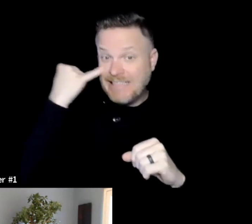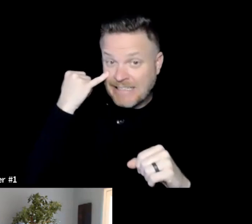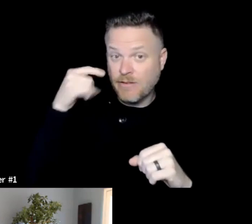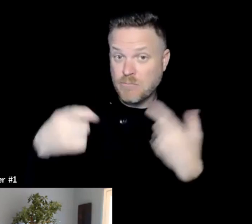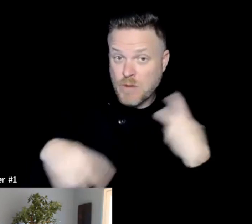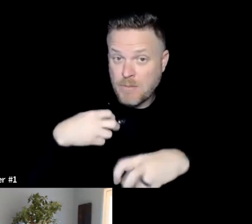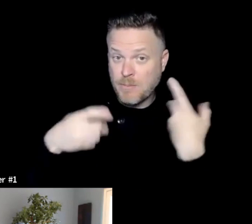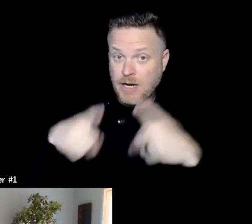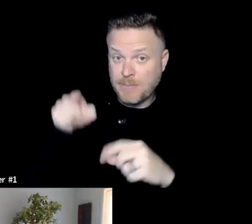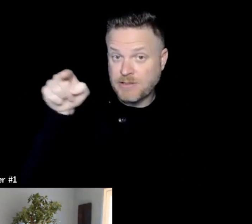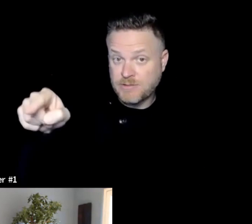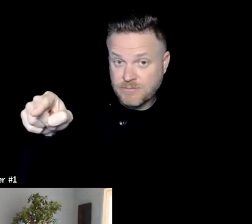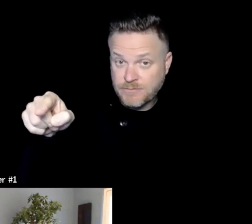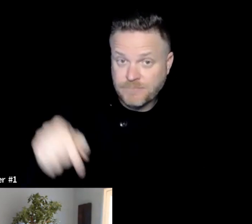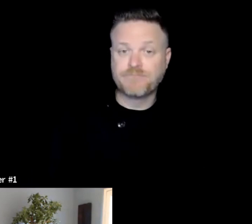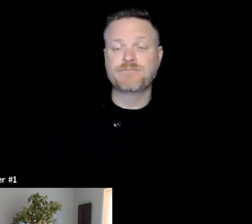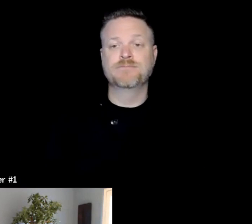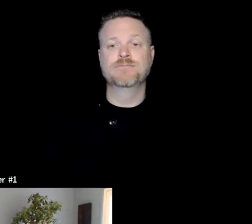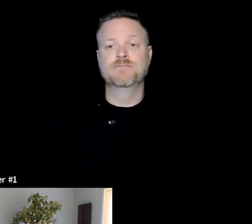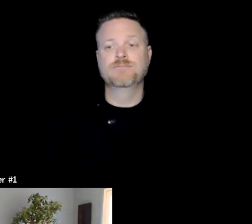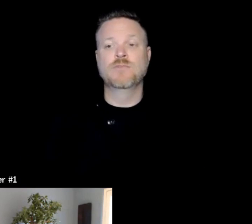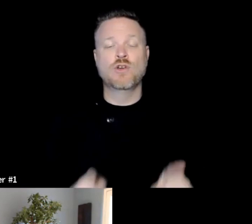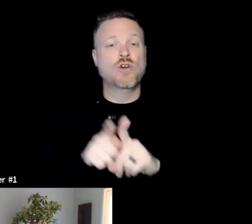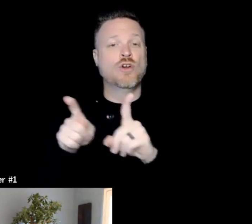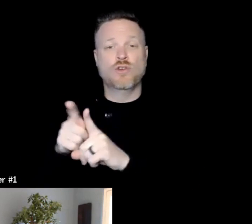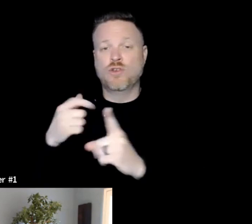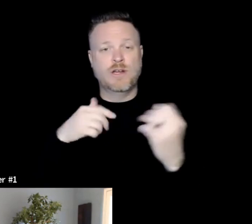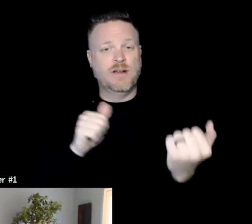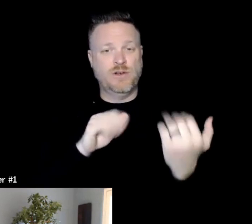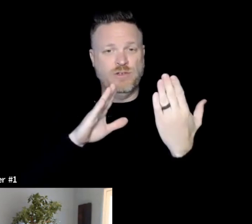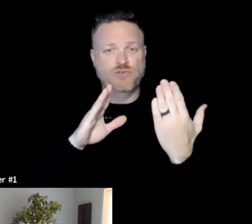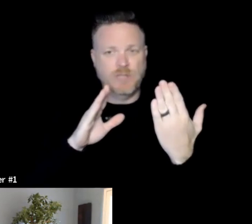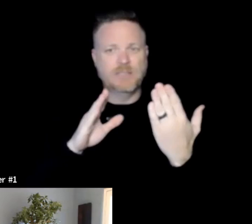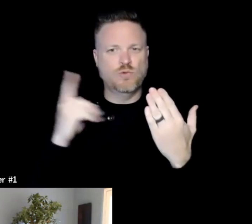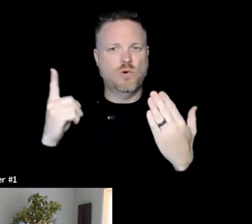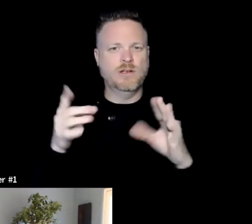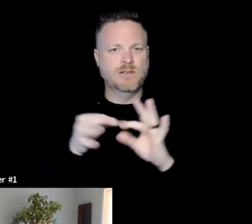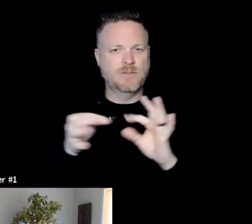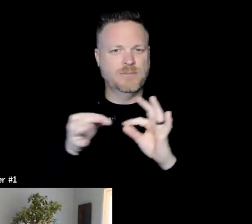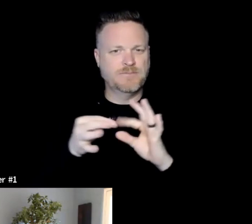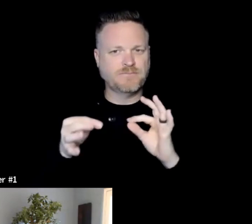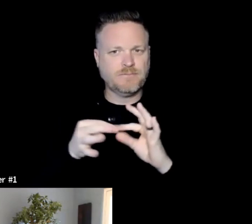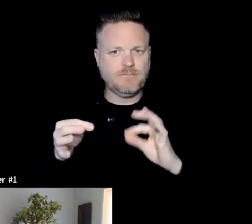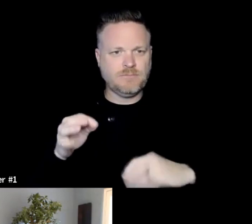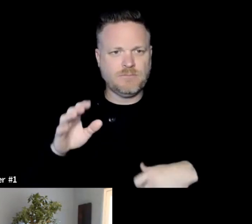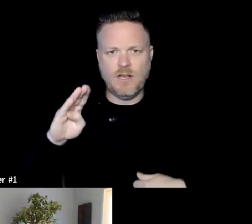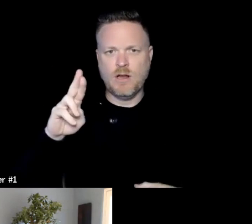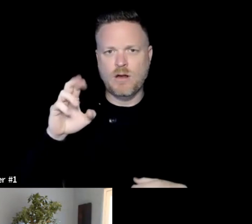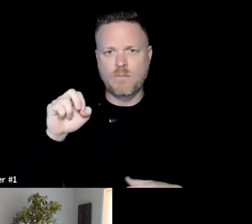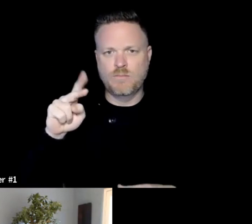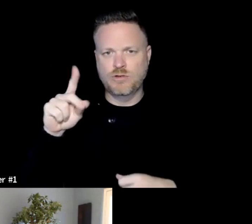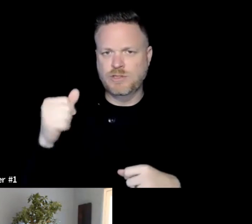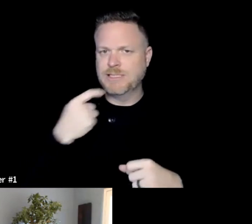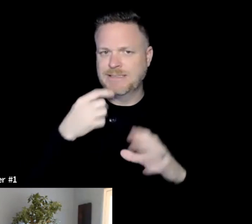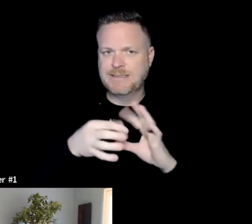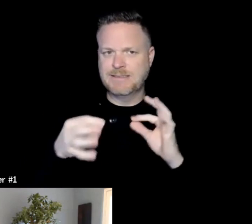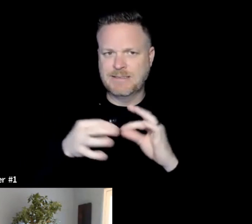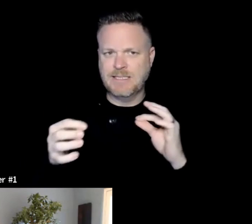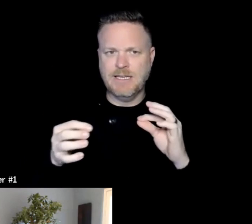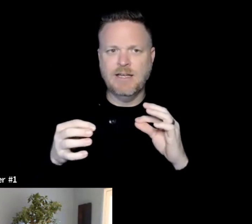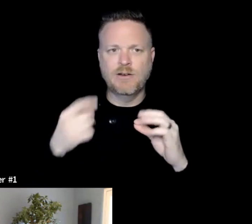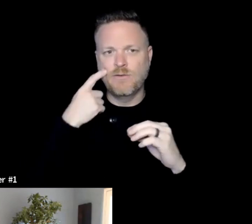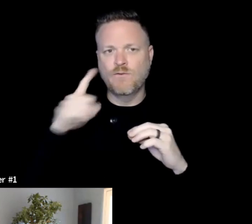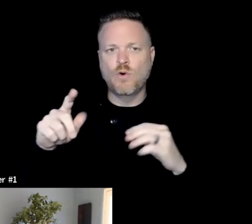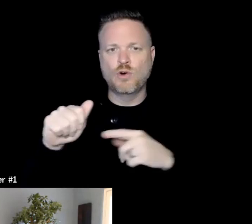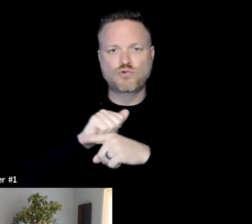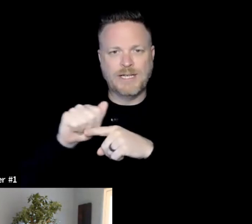I would like to also address a comment that Brenda just made with regard to training, for instance.